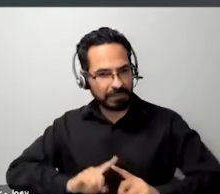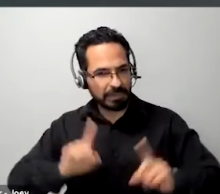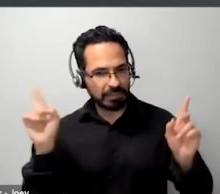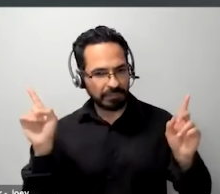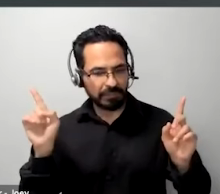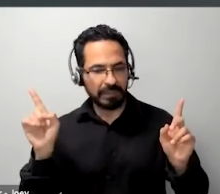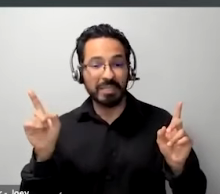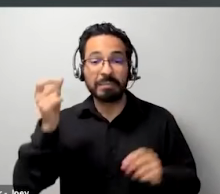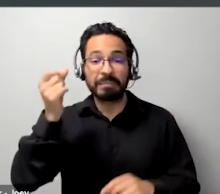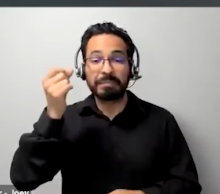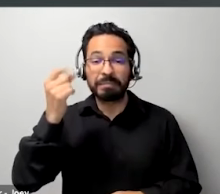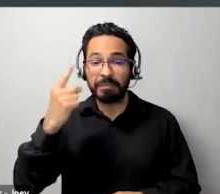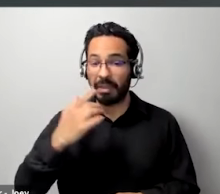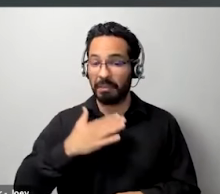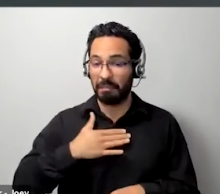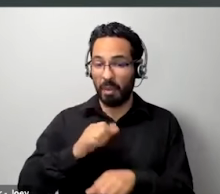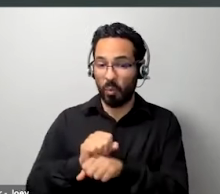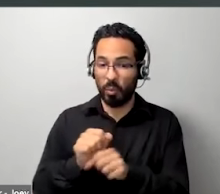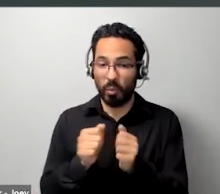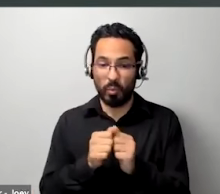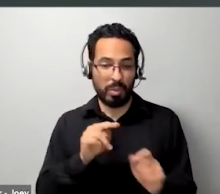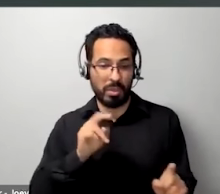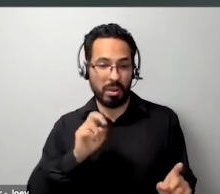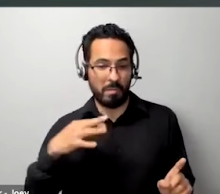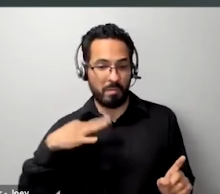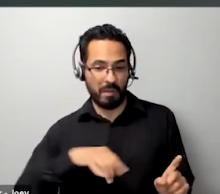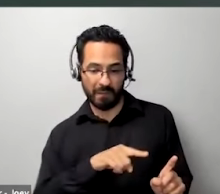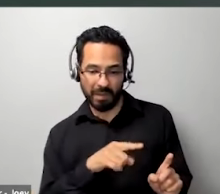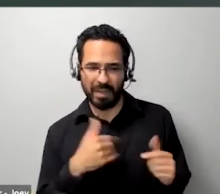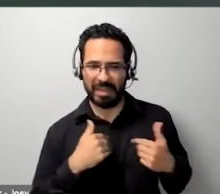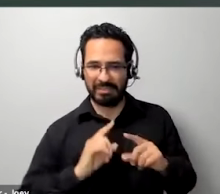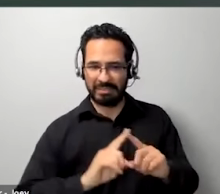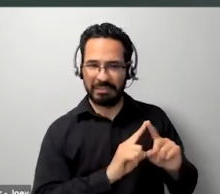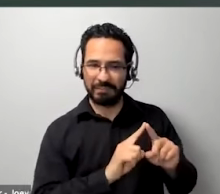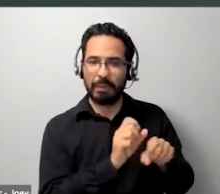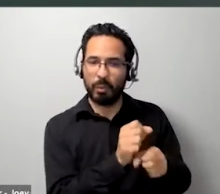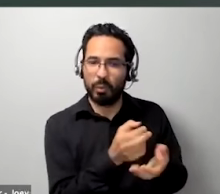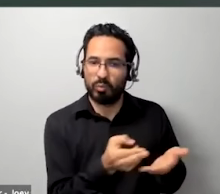However, through my work with a nonprofit, we worked with a lot of different employee resource groups